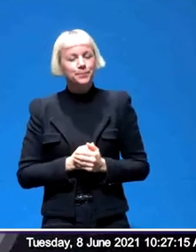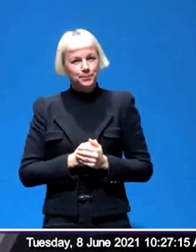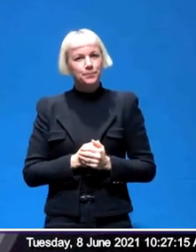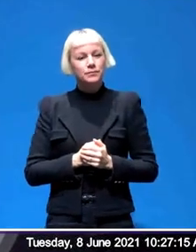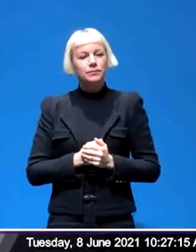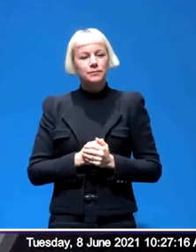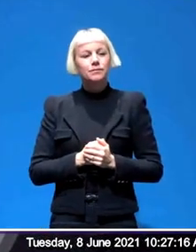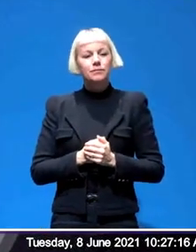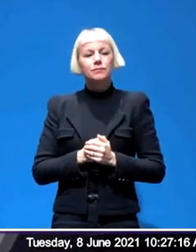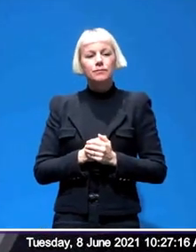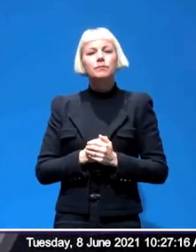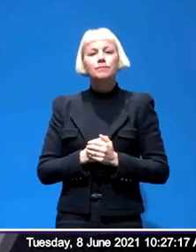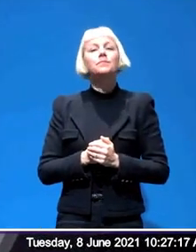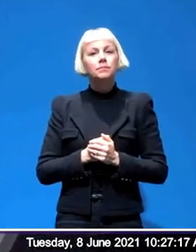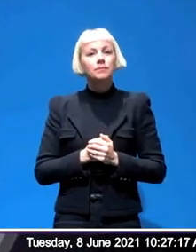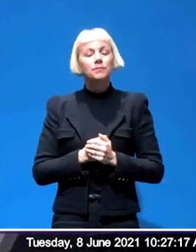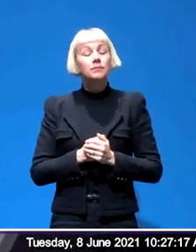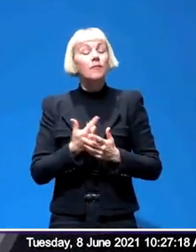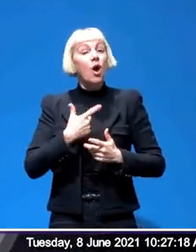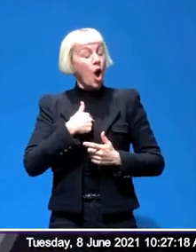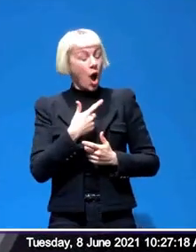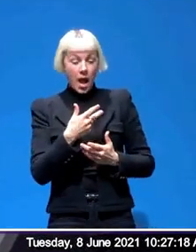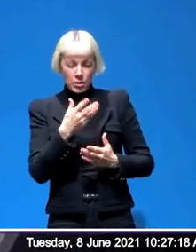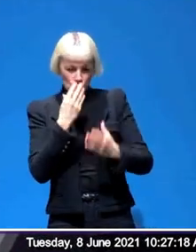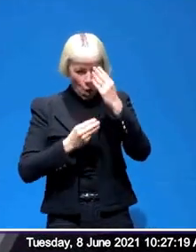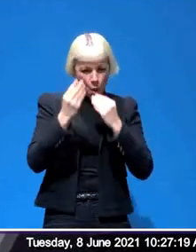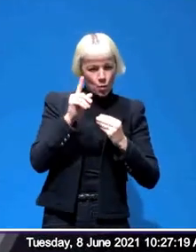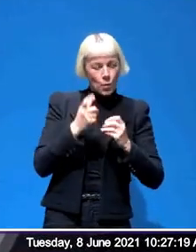I have outlined the issues that became acute for me and Daniel